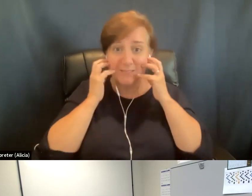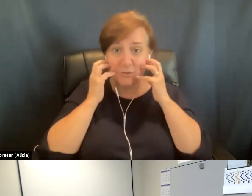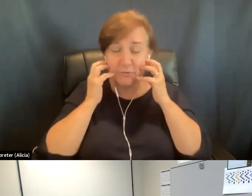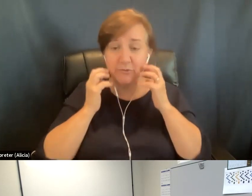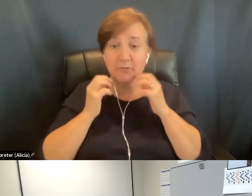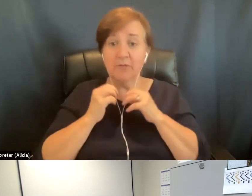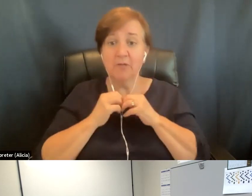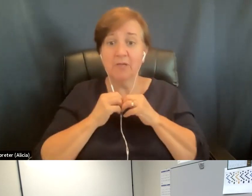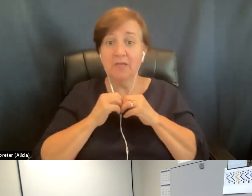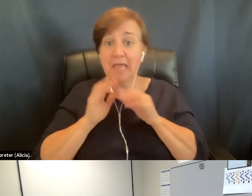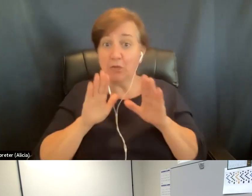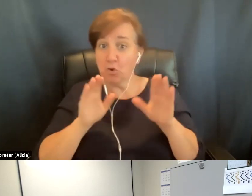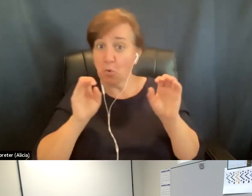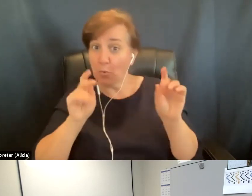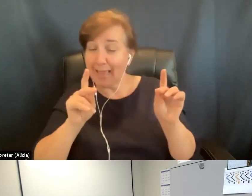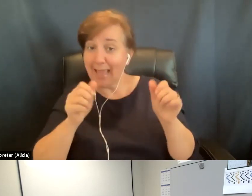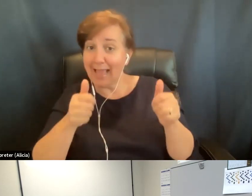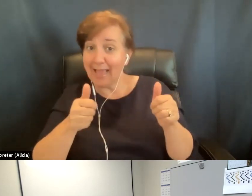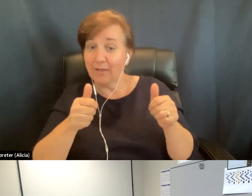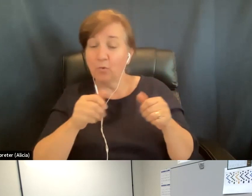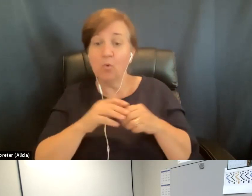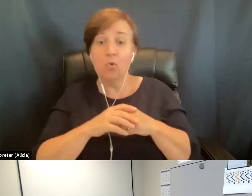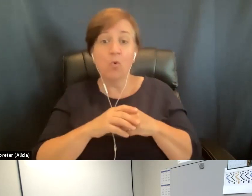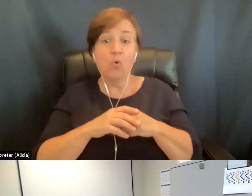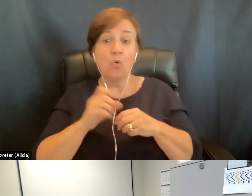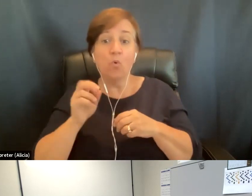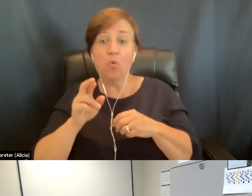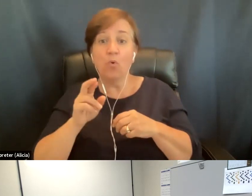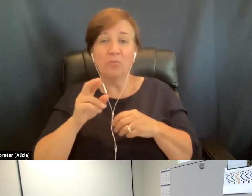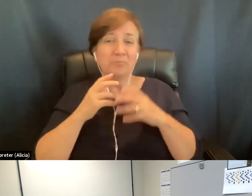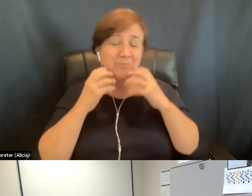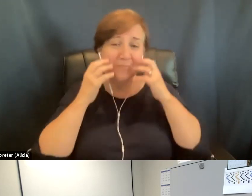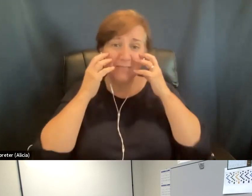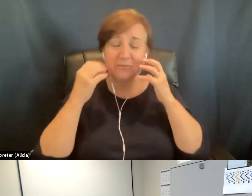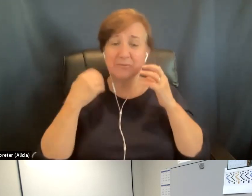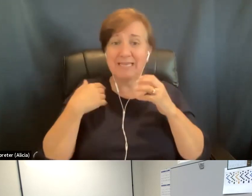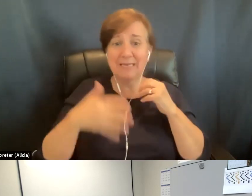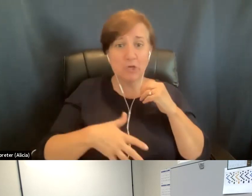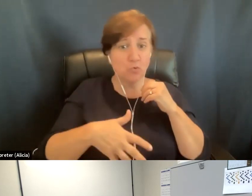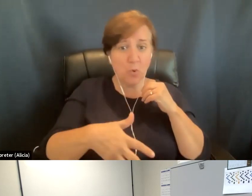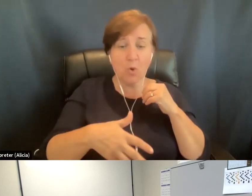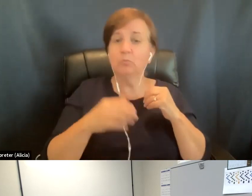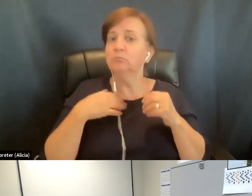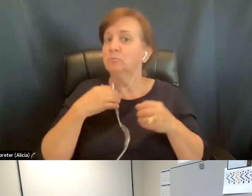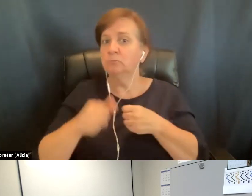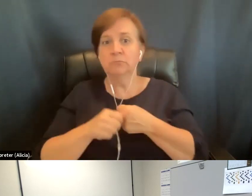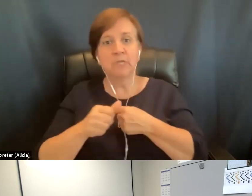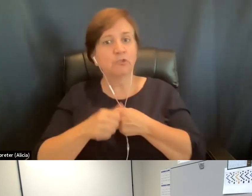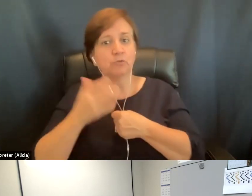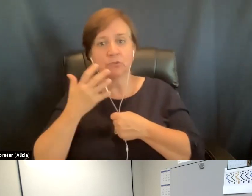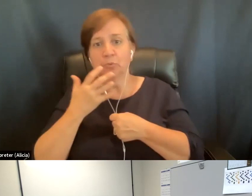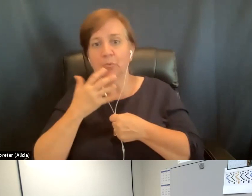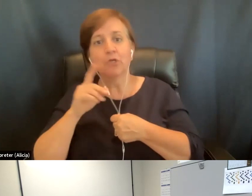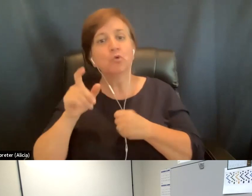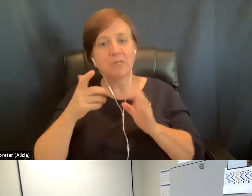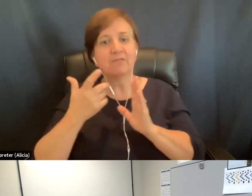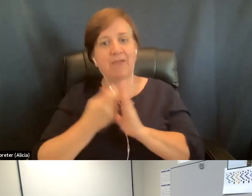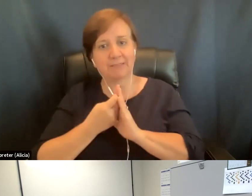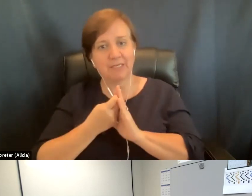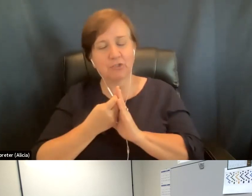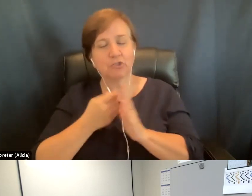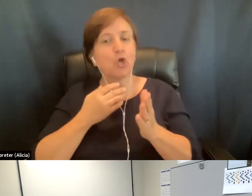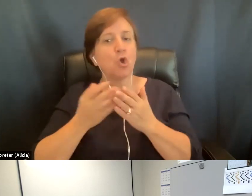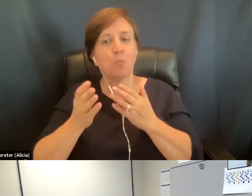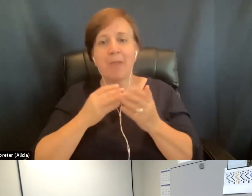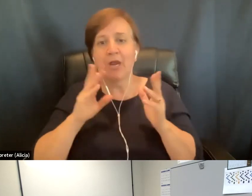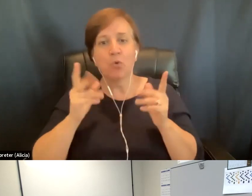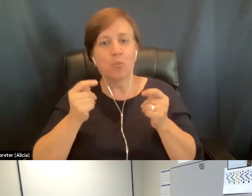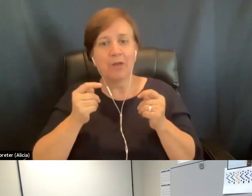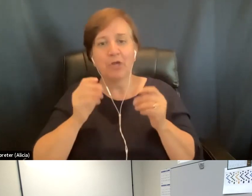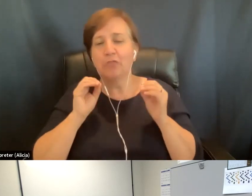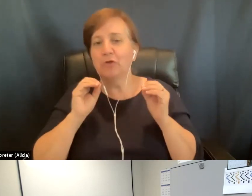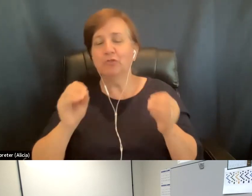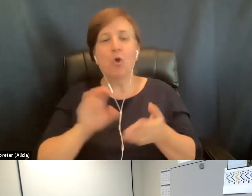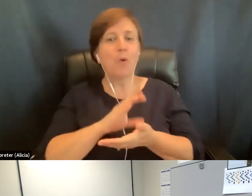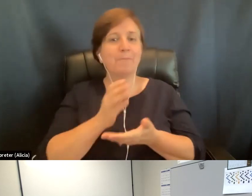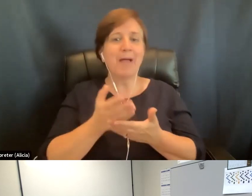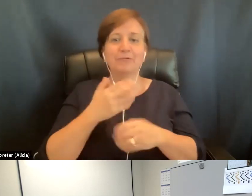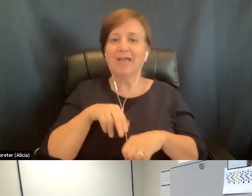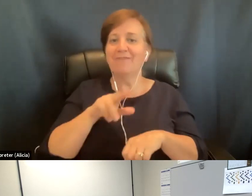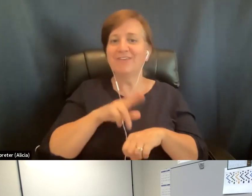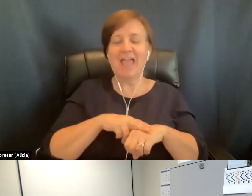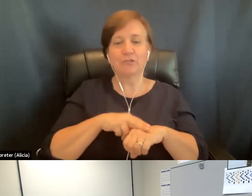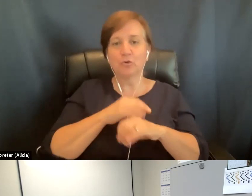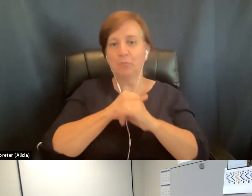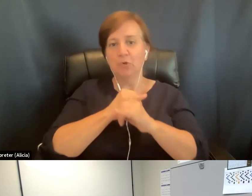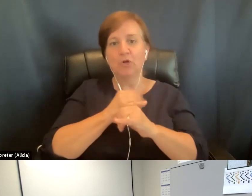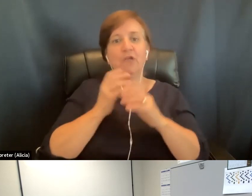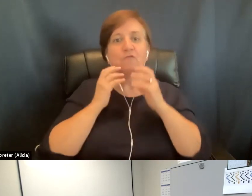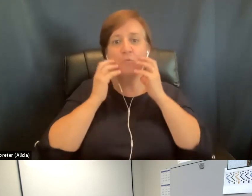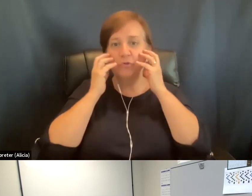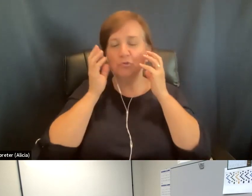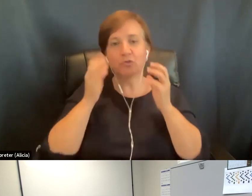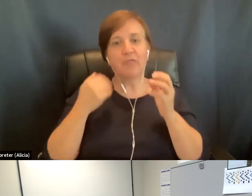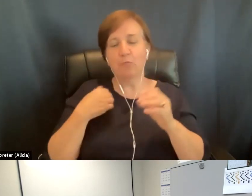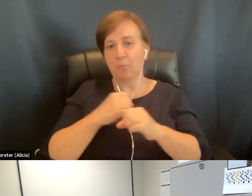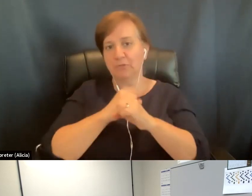Dr. Elsa Villarino: In your okay or missiles in not for an unborn baby very dangerous, you need vaccination, no matter what there's no amount of natural immunity for me so that would protect you call it is the same thing you'll need vaccination.